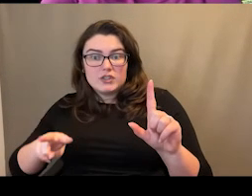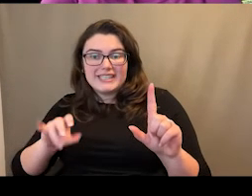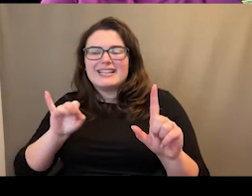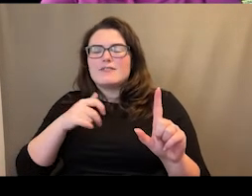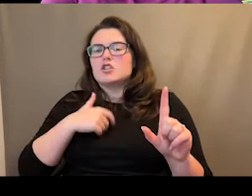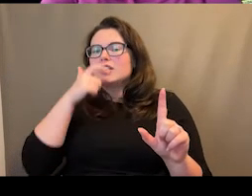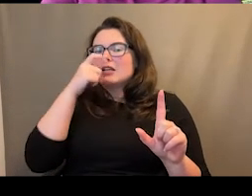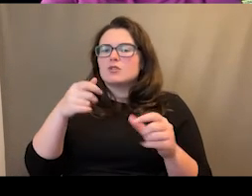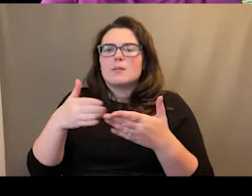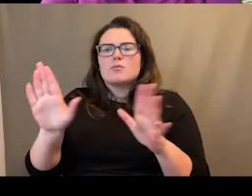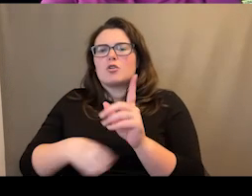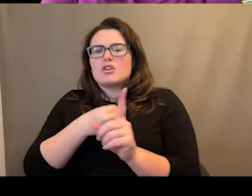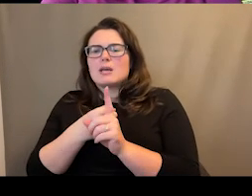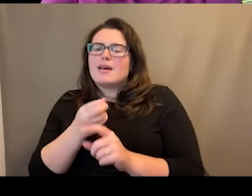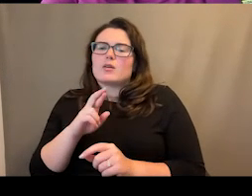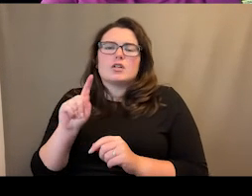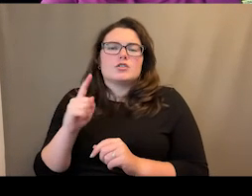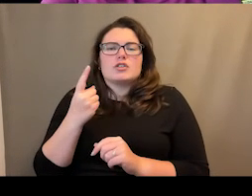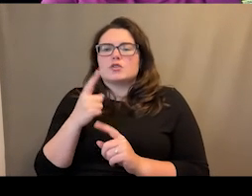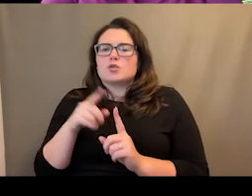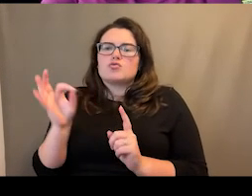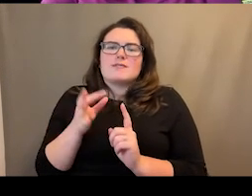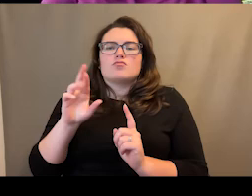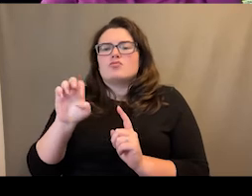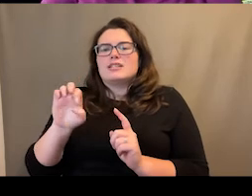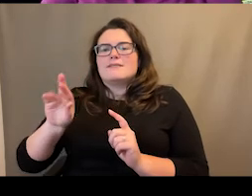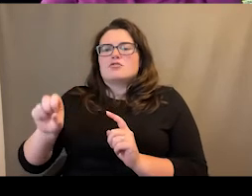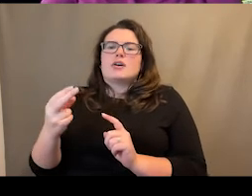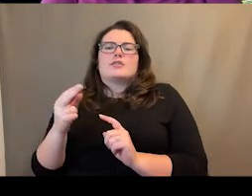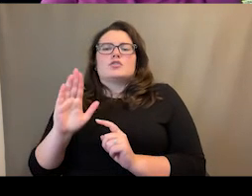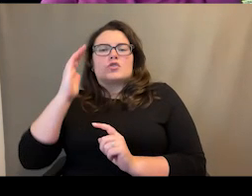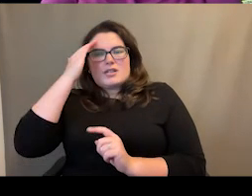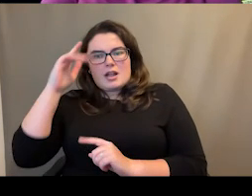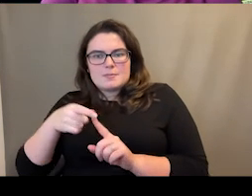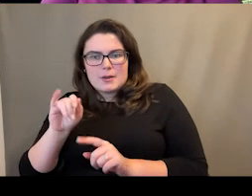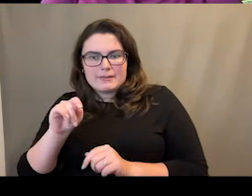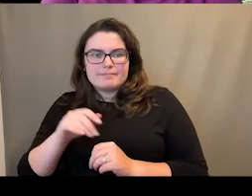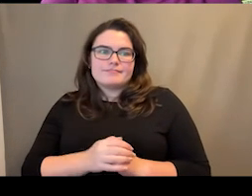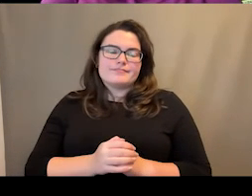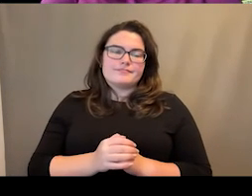just to refresh your knowledge about it. That is the end of my presentation.